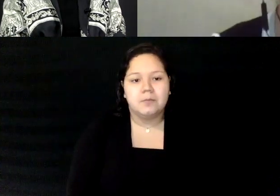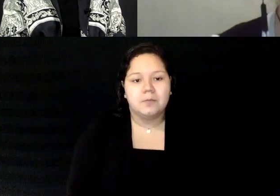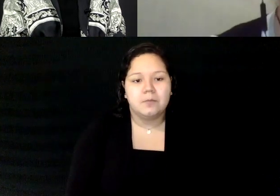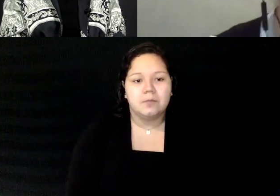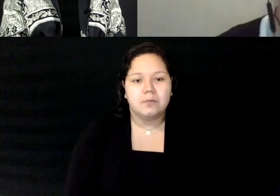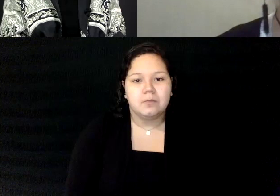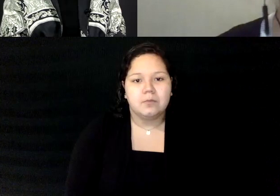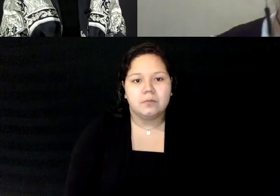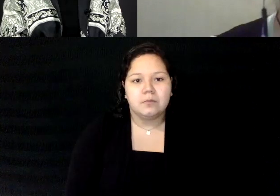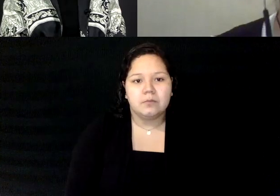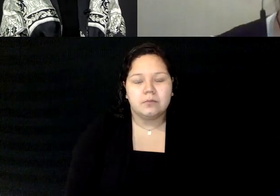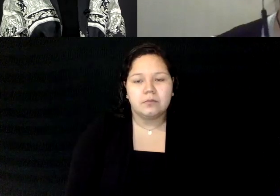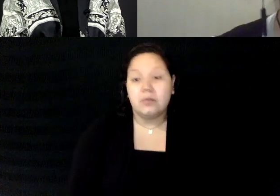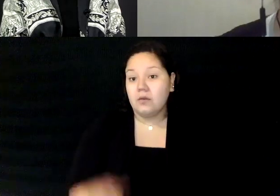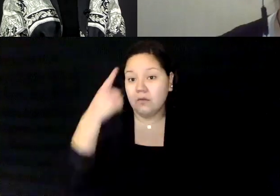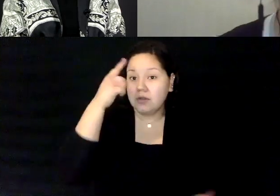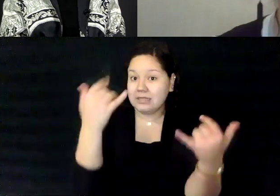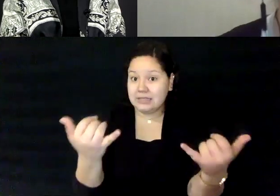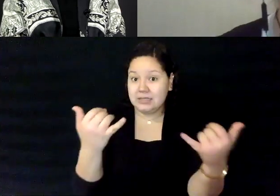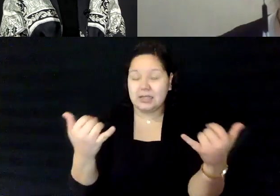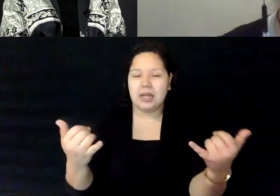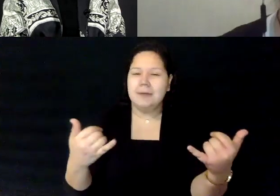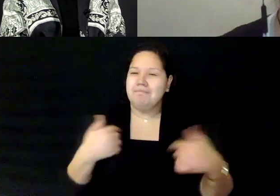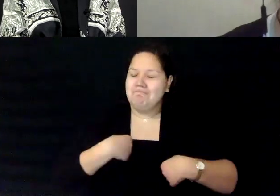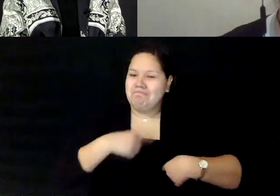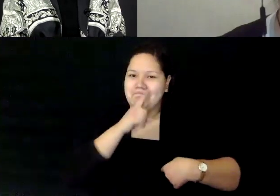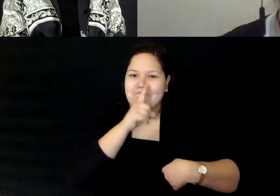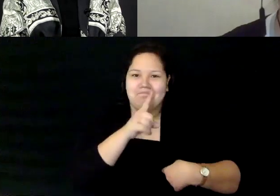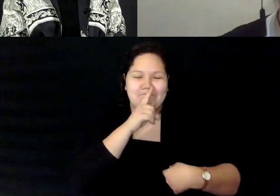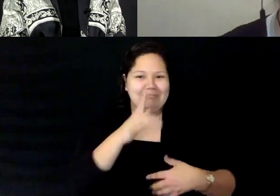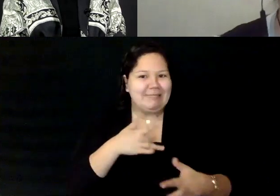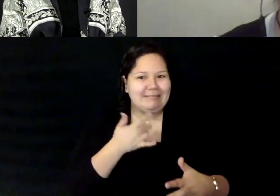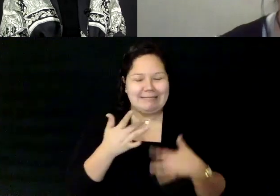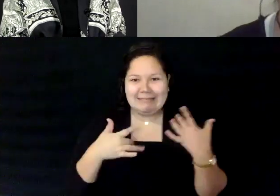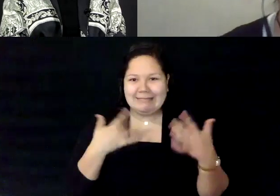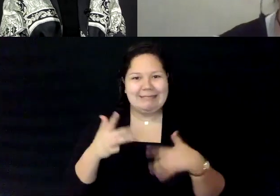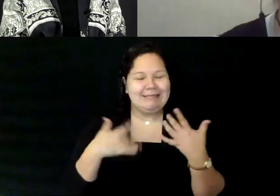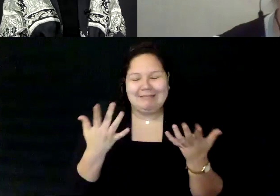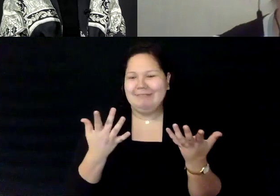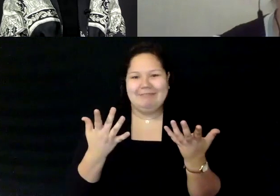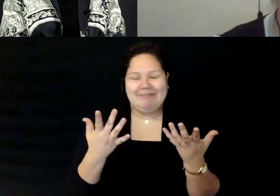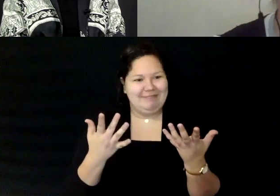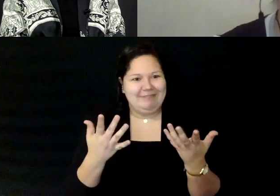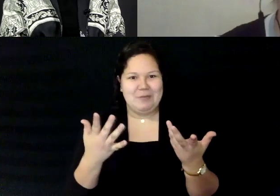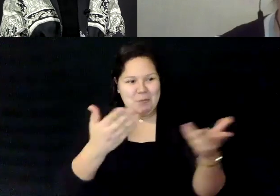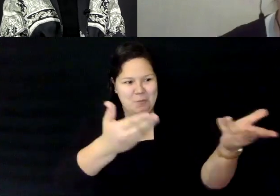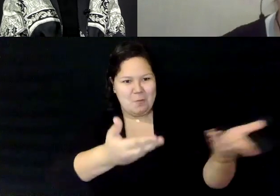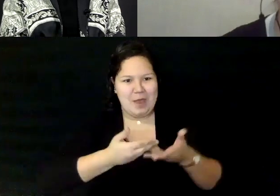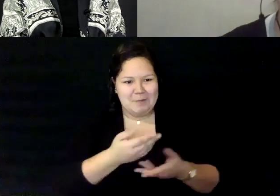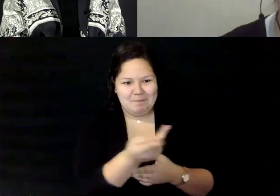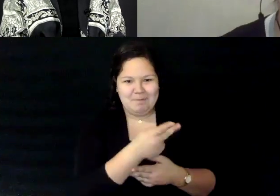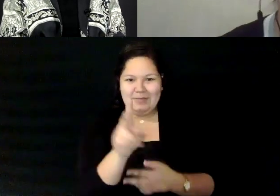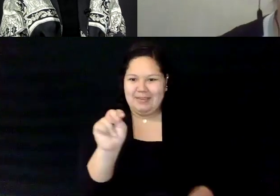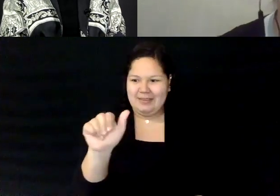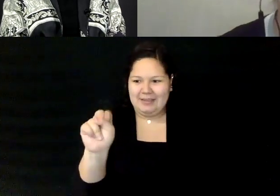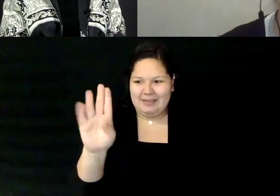So for today's talk, I'm really, really delighted to welcome Nancy Lee and Kiran Bhumber,